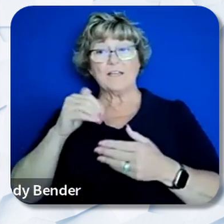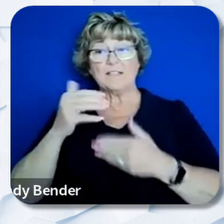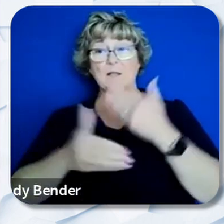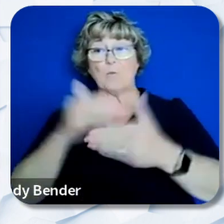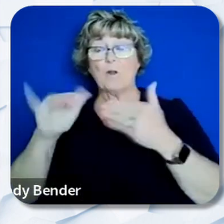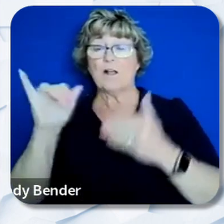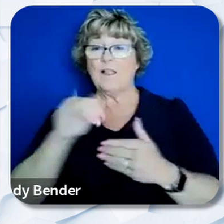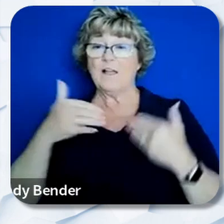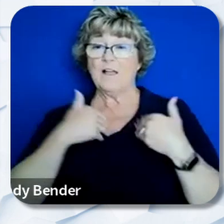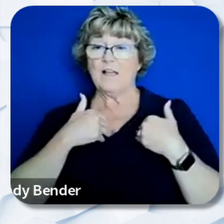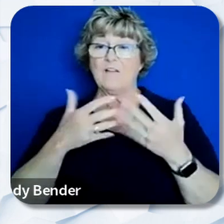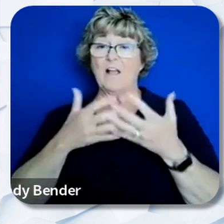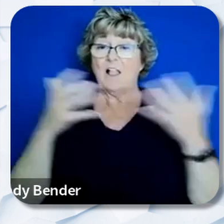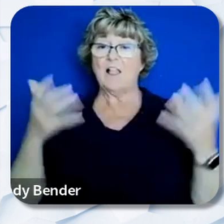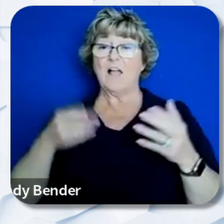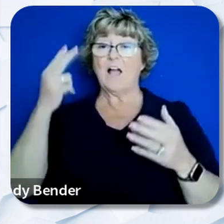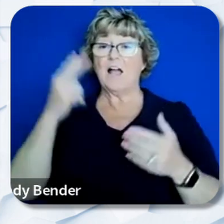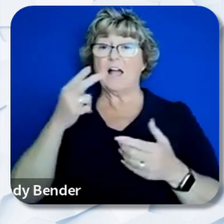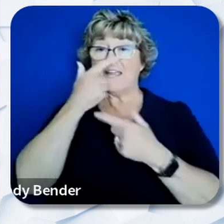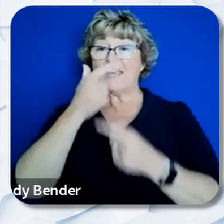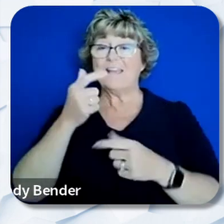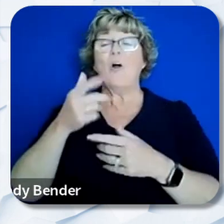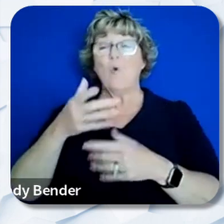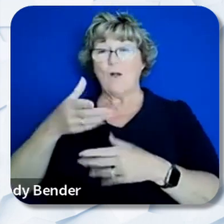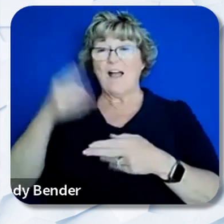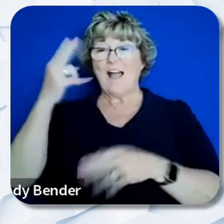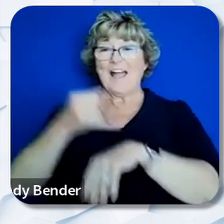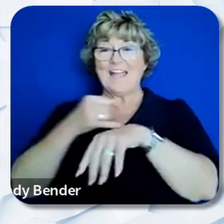if you have lots of high interest credit cards, you don't make the minimum payment, all of